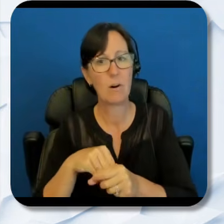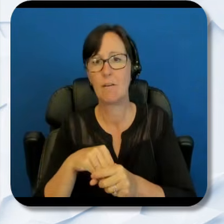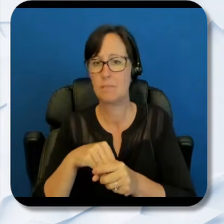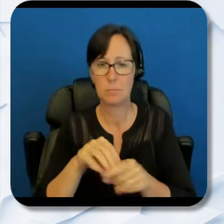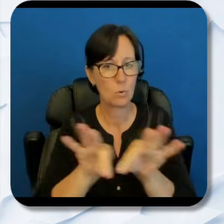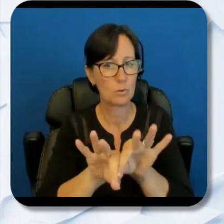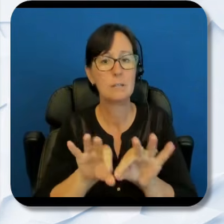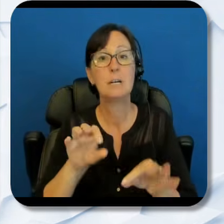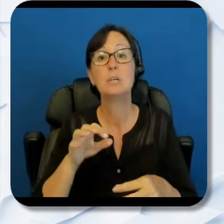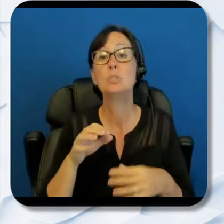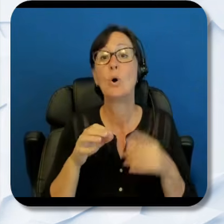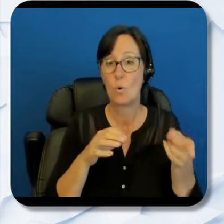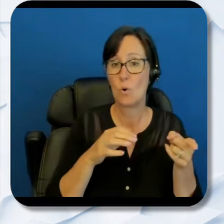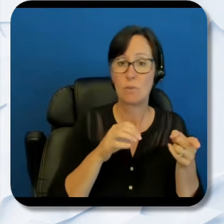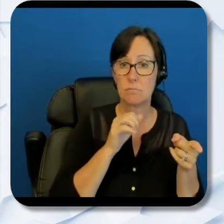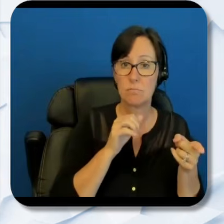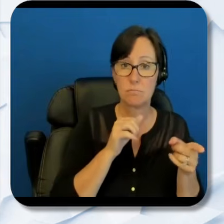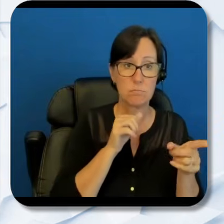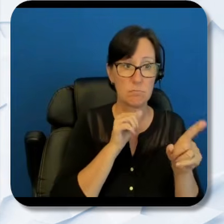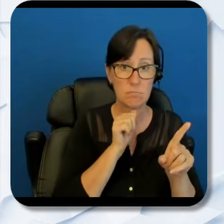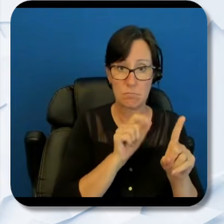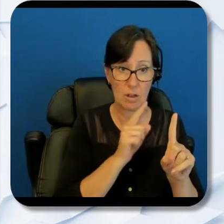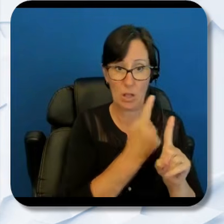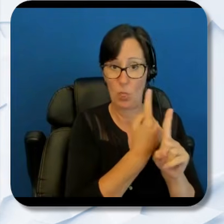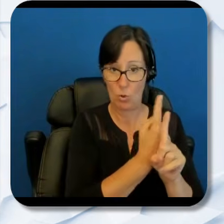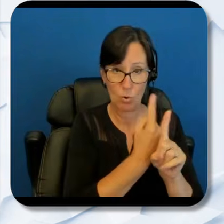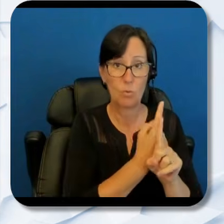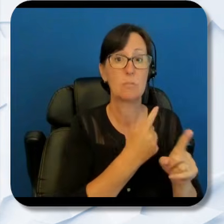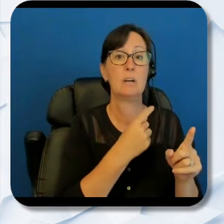including unaccompanied homeless youth, where they're at, at their schools, a safe place,